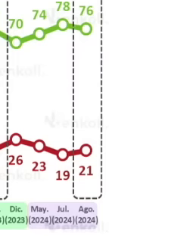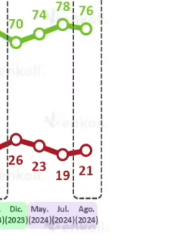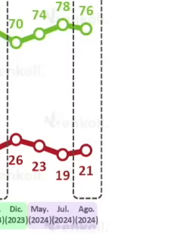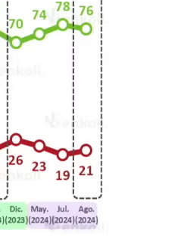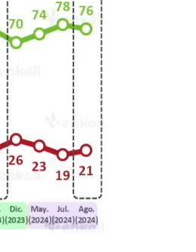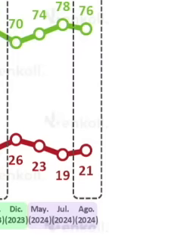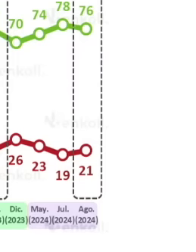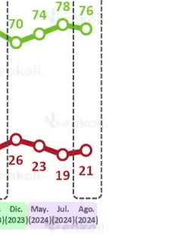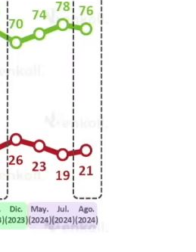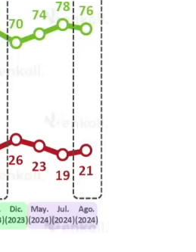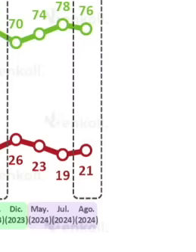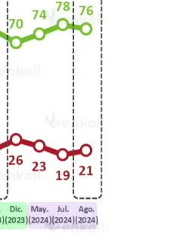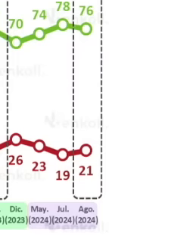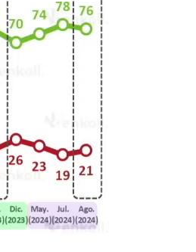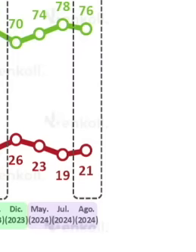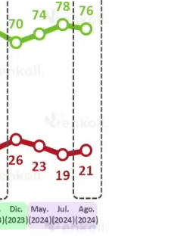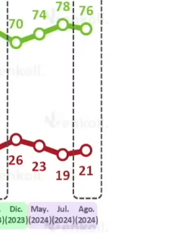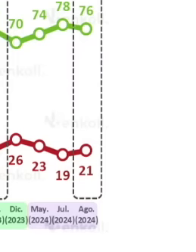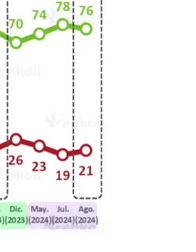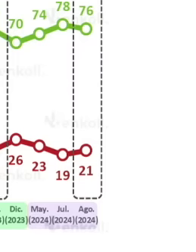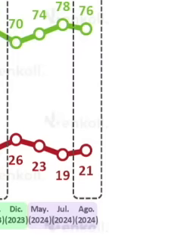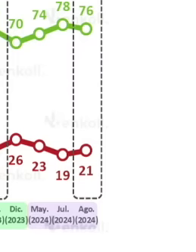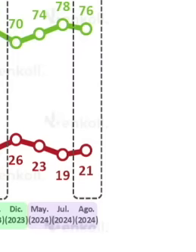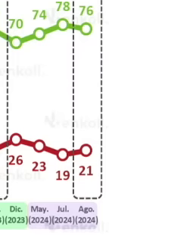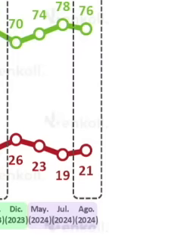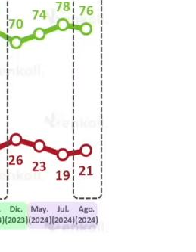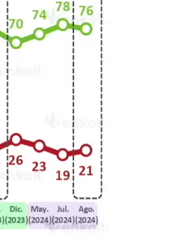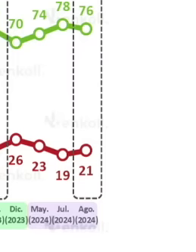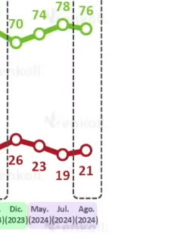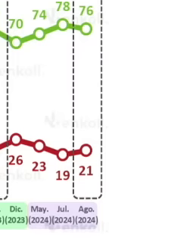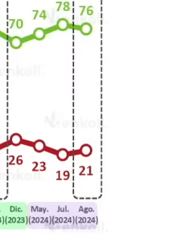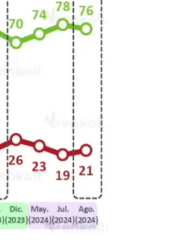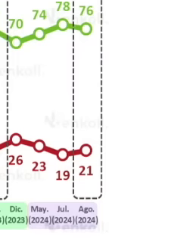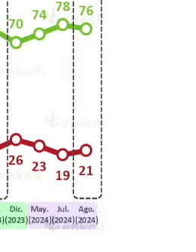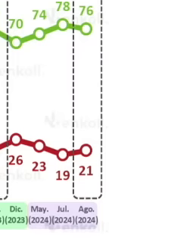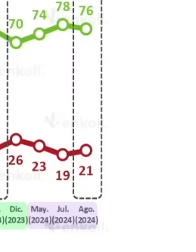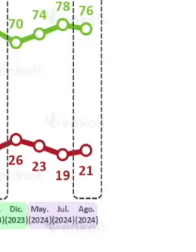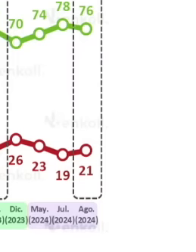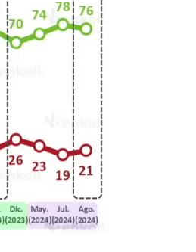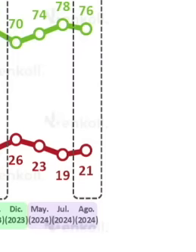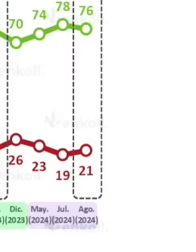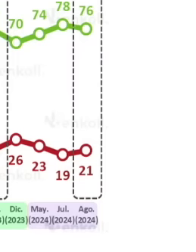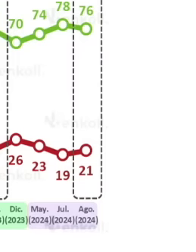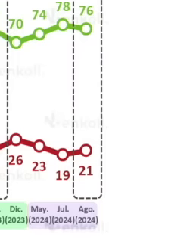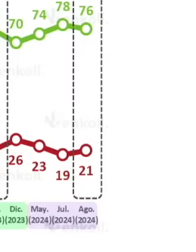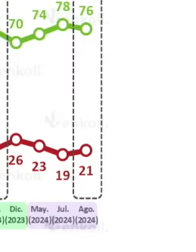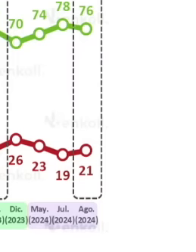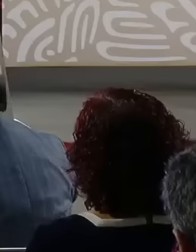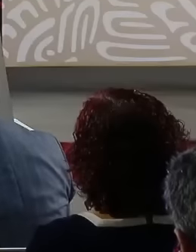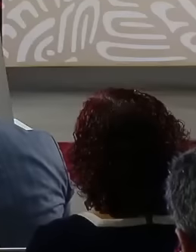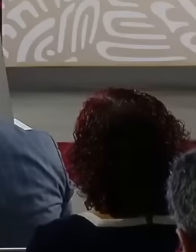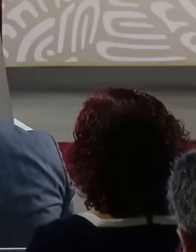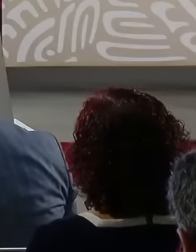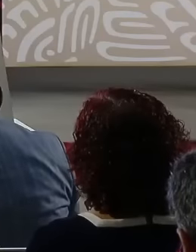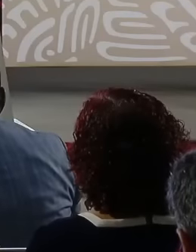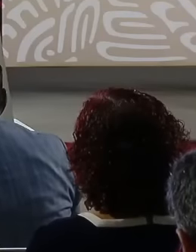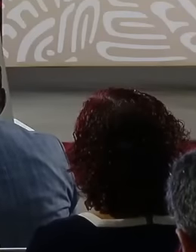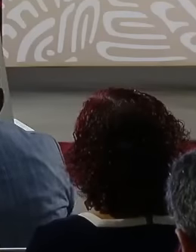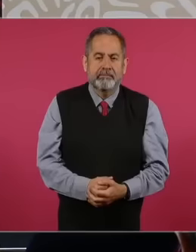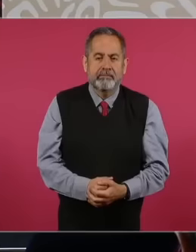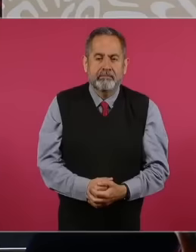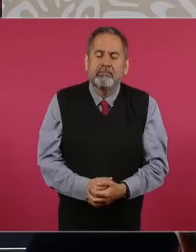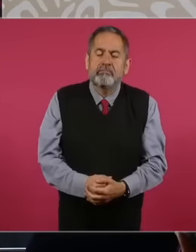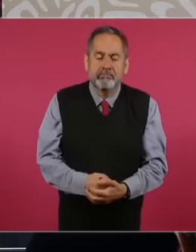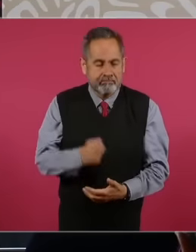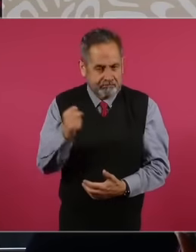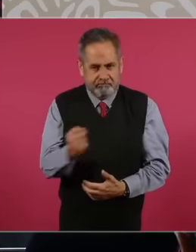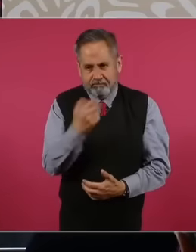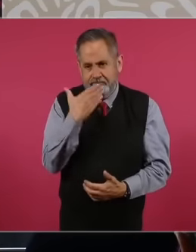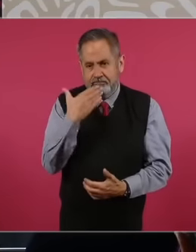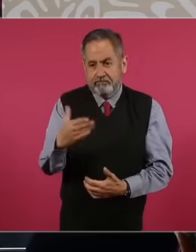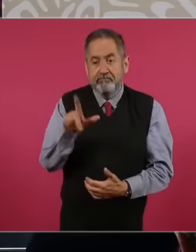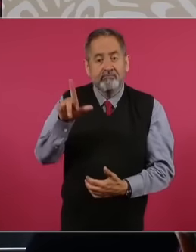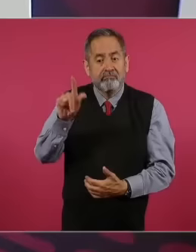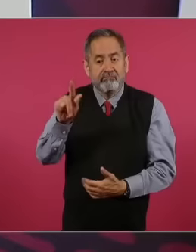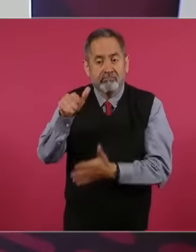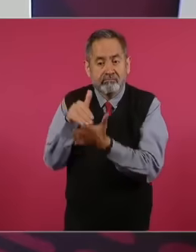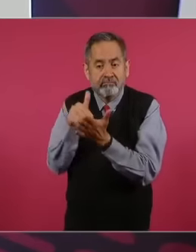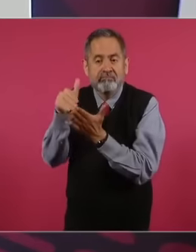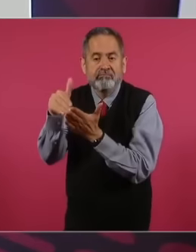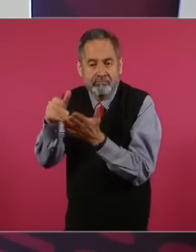eh fortunately yes we are like 70 million Yes then that is why